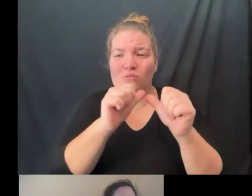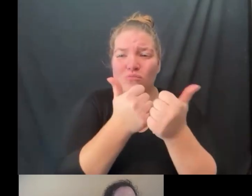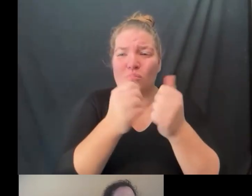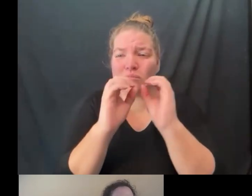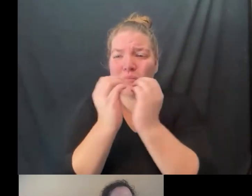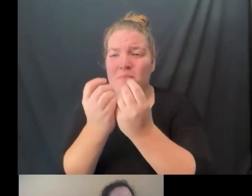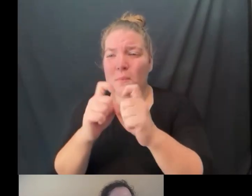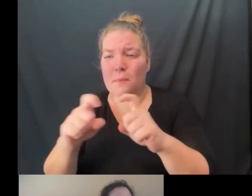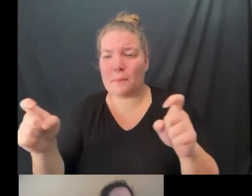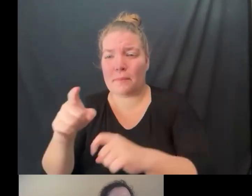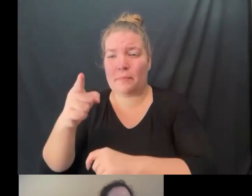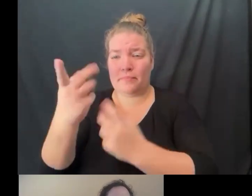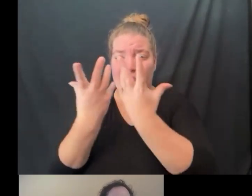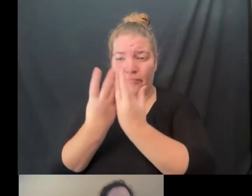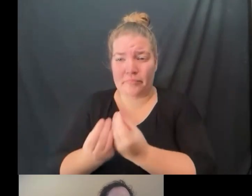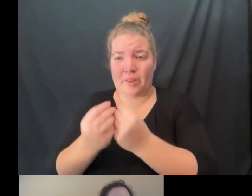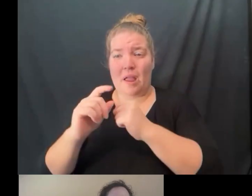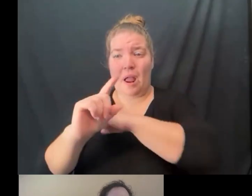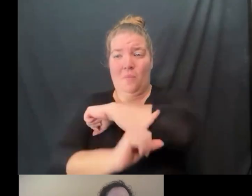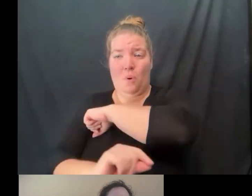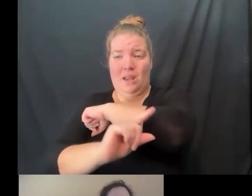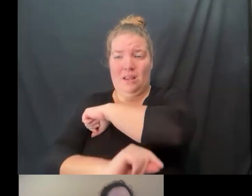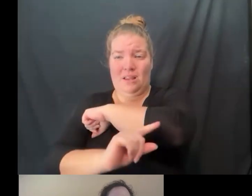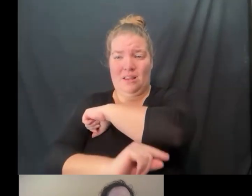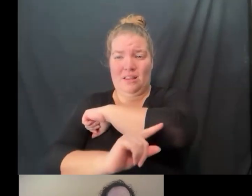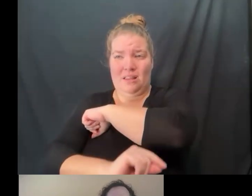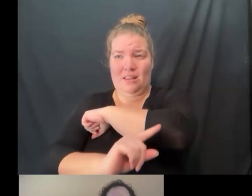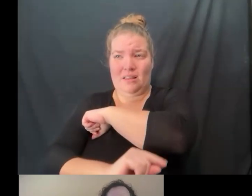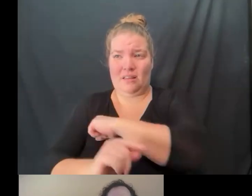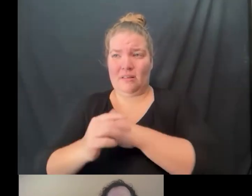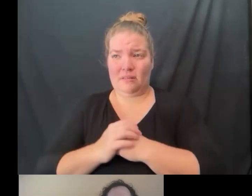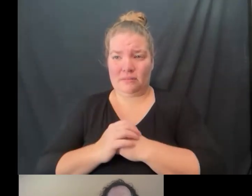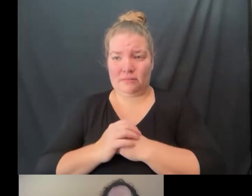because there's actually, the employee counting,